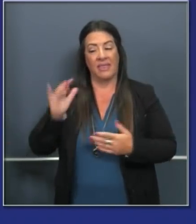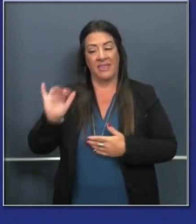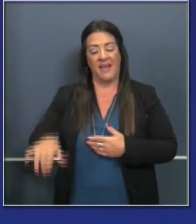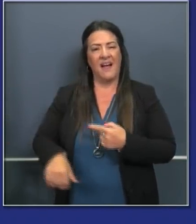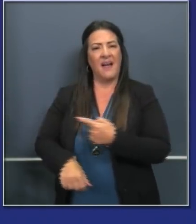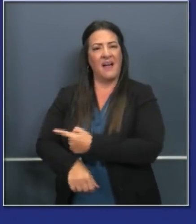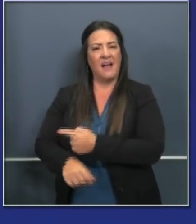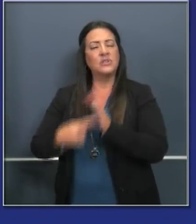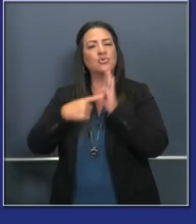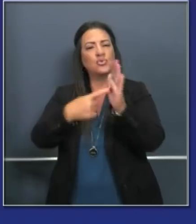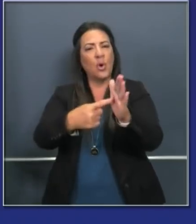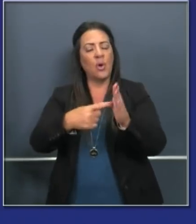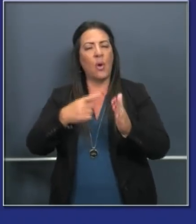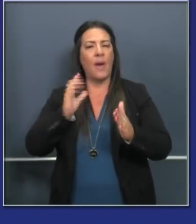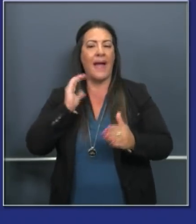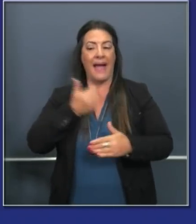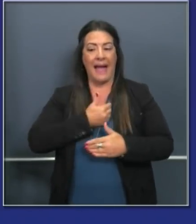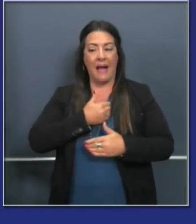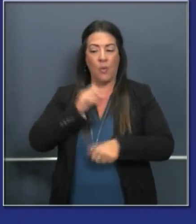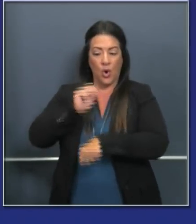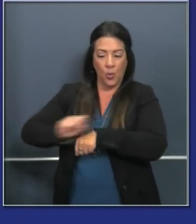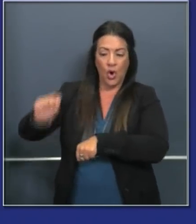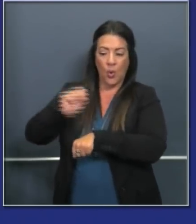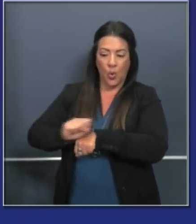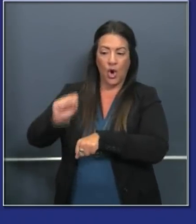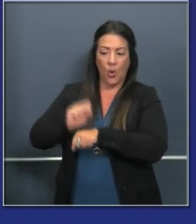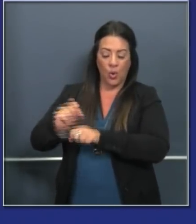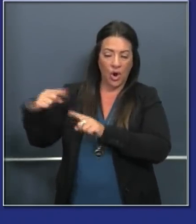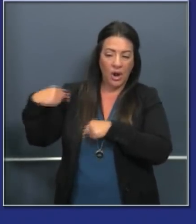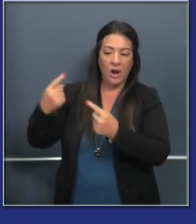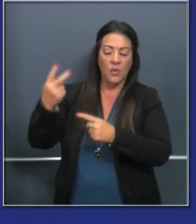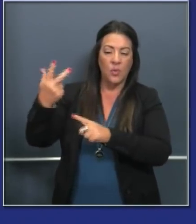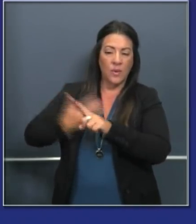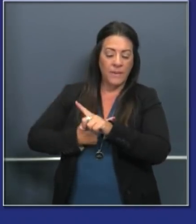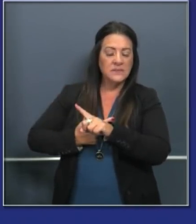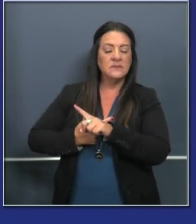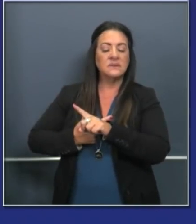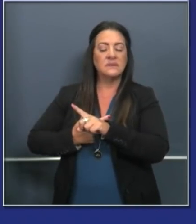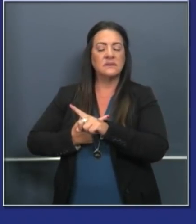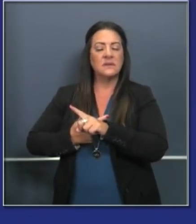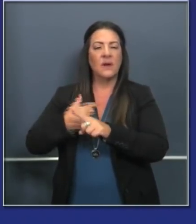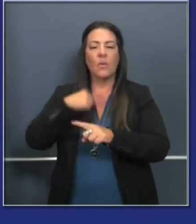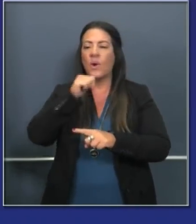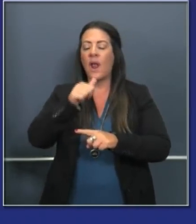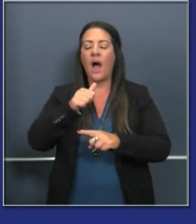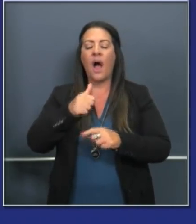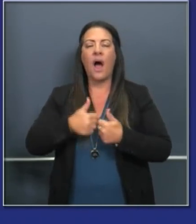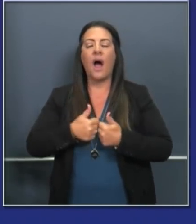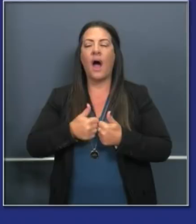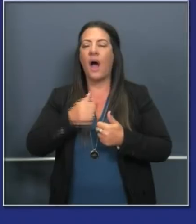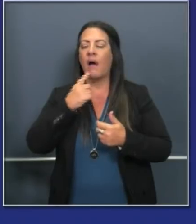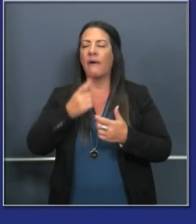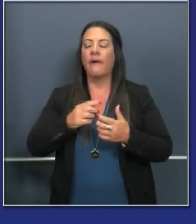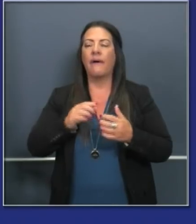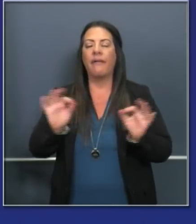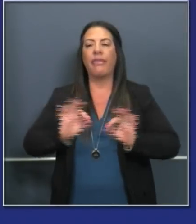SYSTEM THIS IS INCREDIBLY IMPORTANT CHART AND THIS MARKS THE EFFORTS THAT WE HAVE